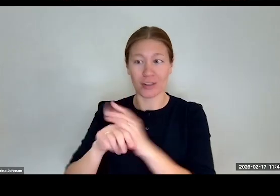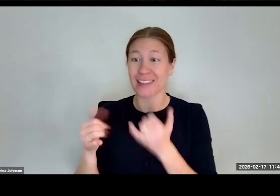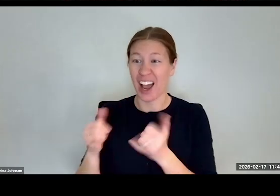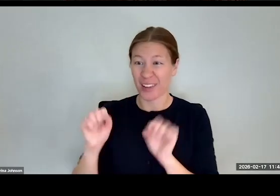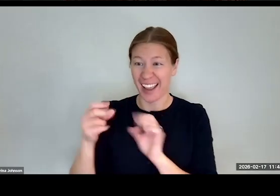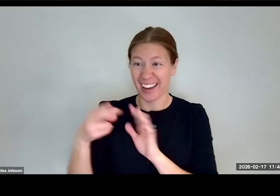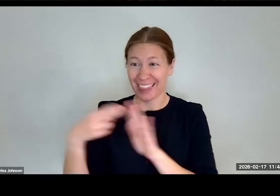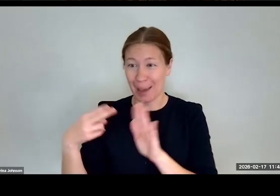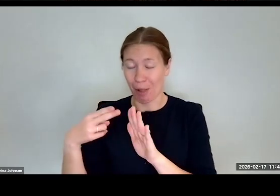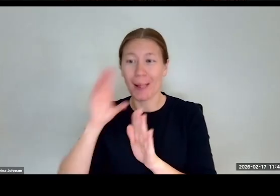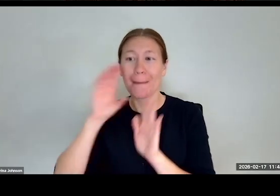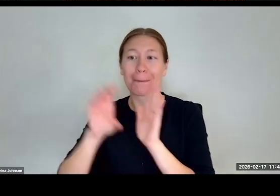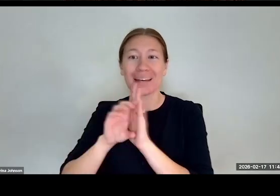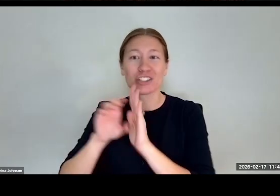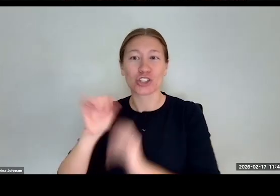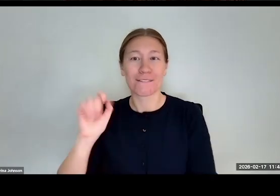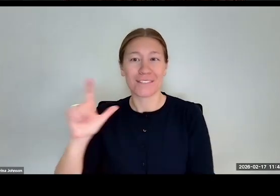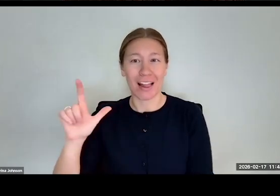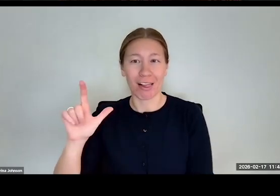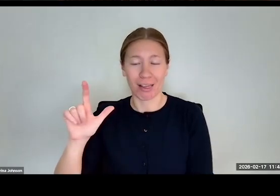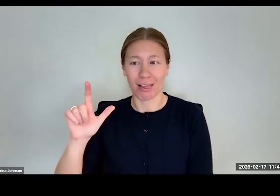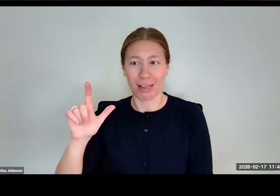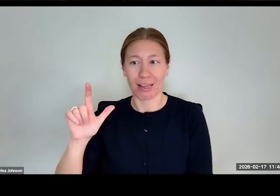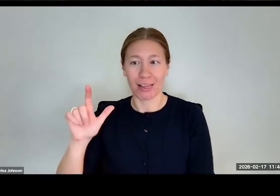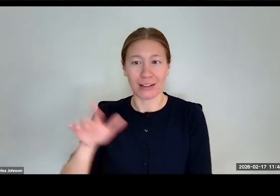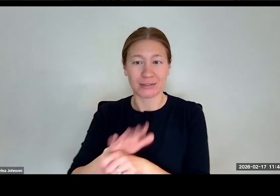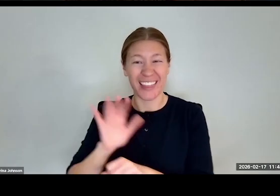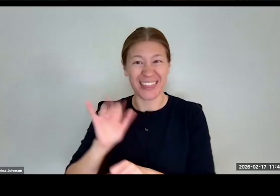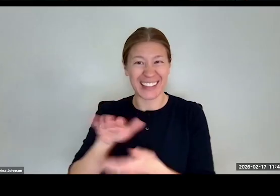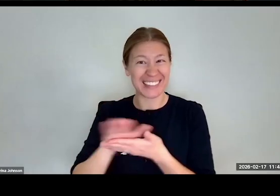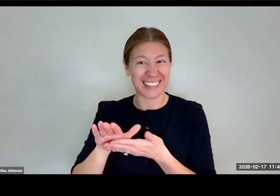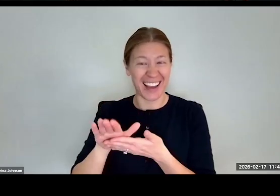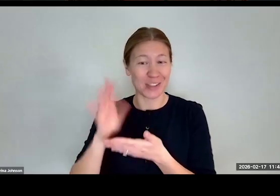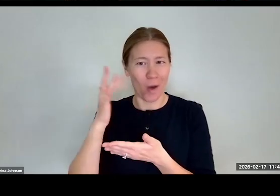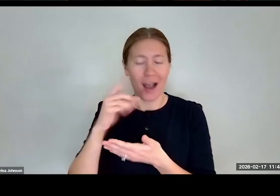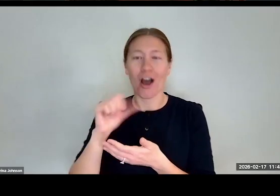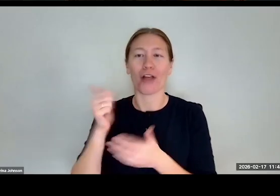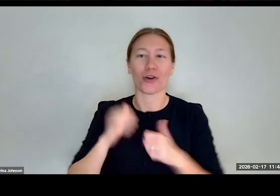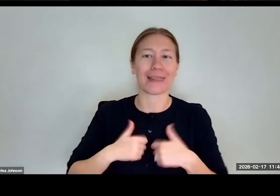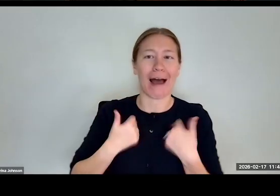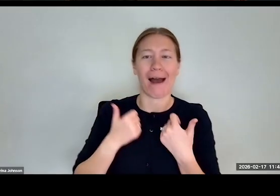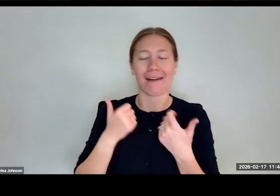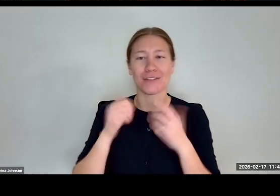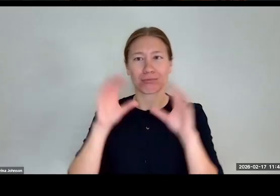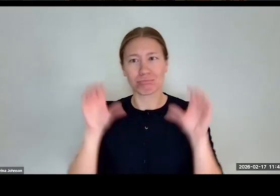And this is really nice because it will keep all of the other live elements in front of my image on the slide and make sure that it will not move around